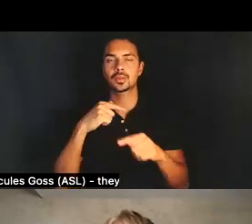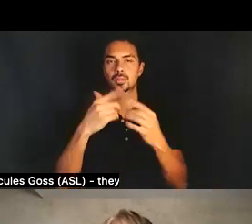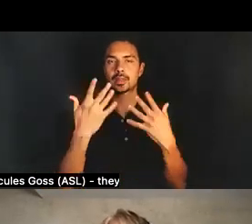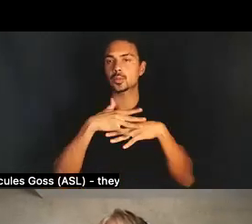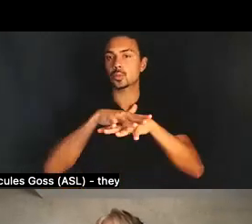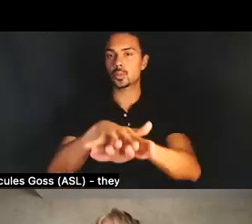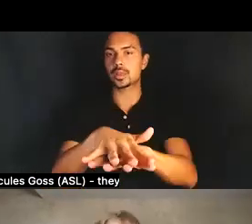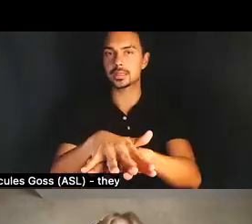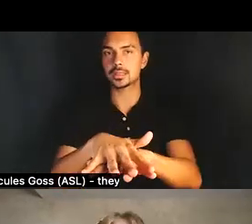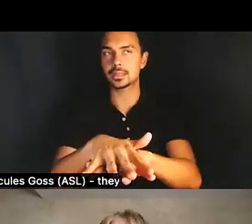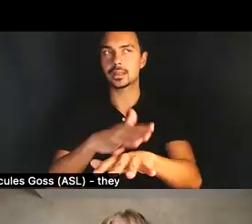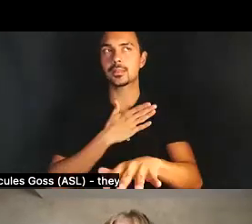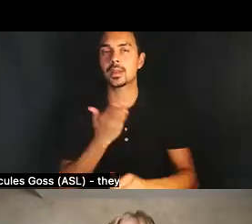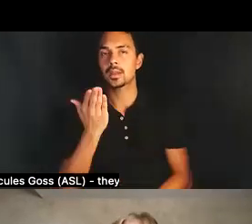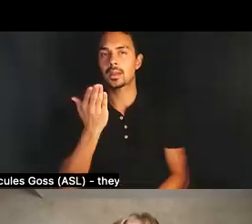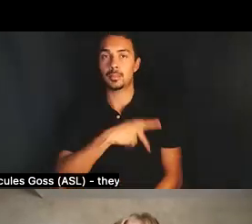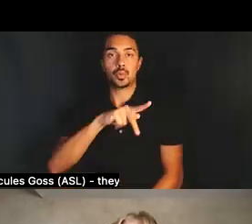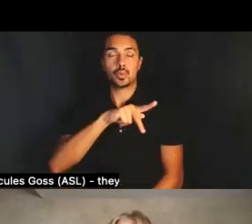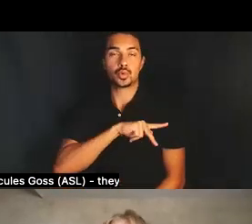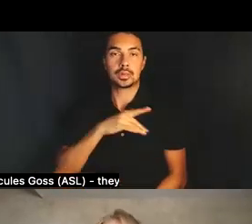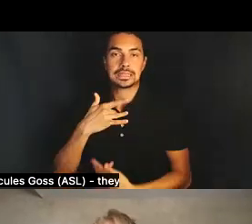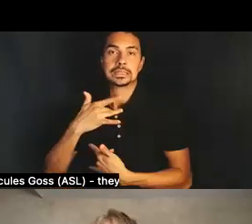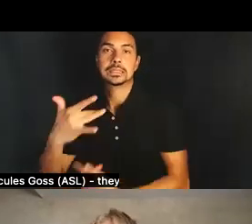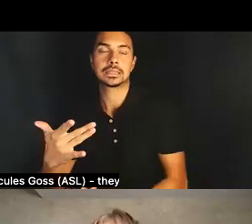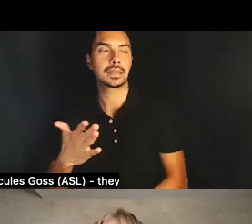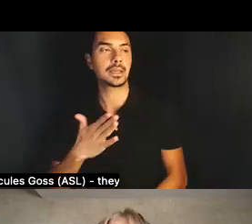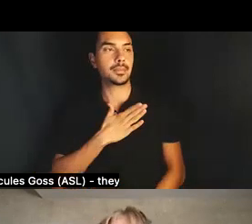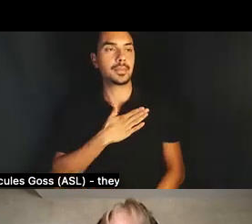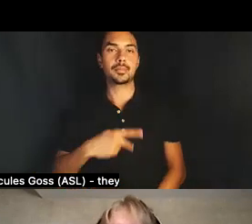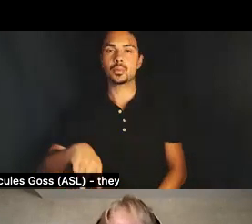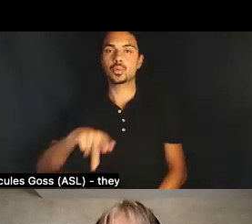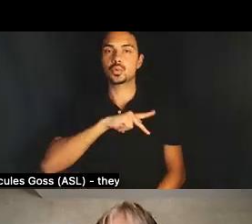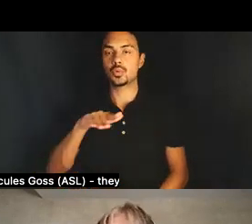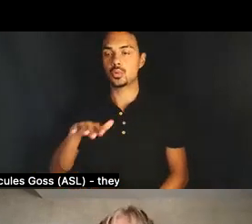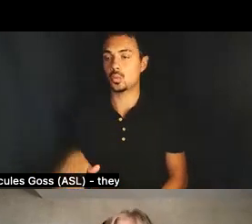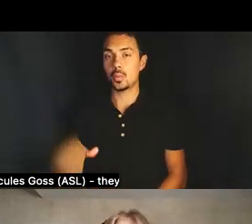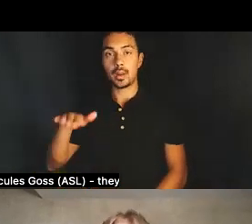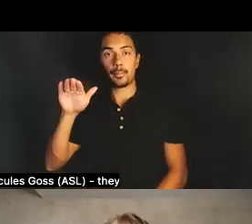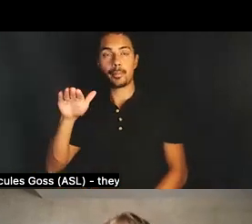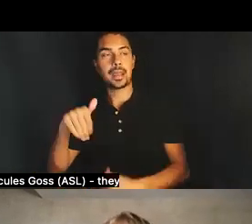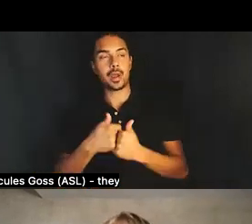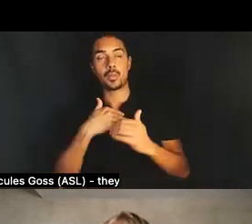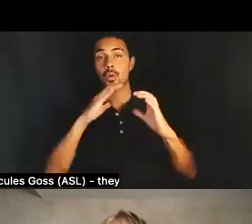to integrate my own personal tendencies in my upbringing into the ways I communicate